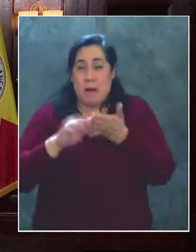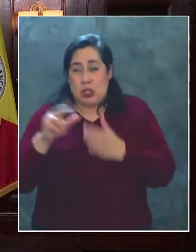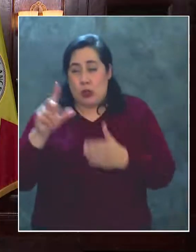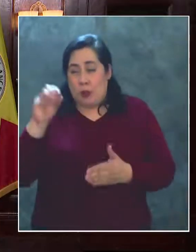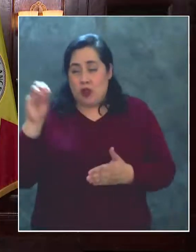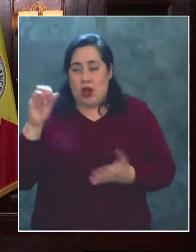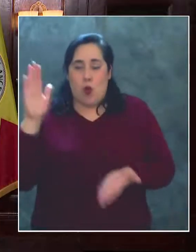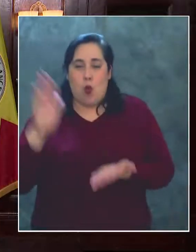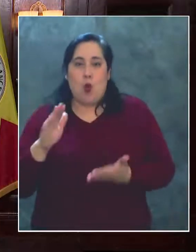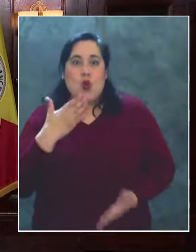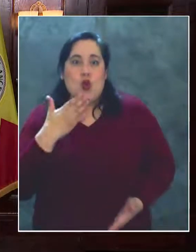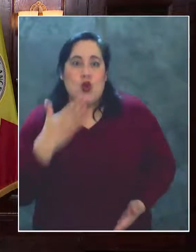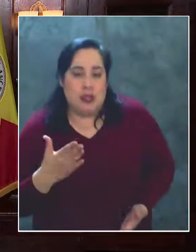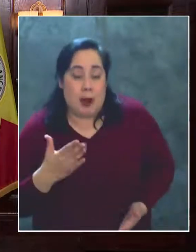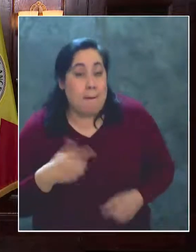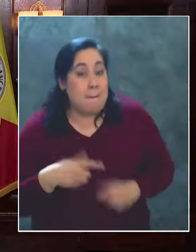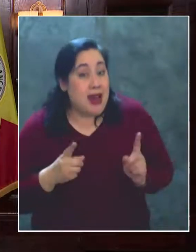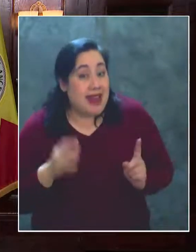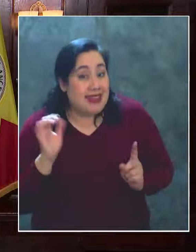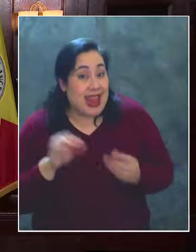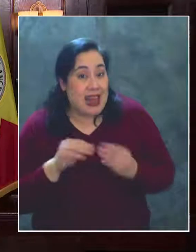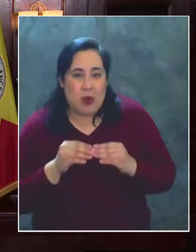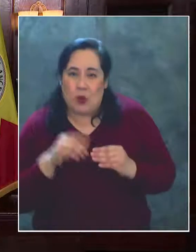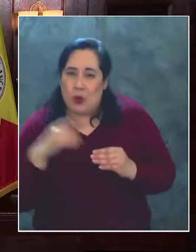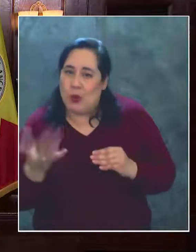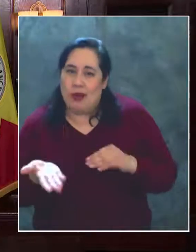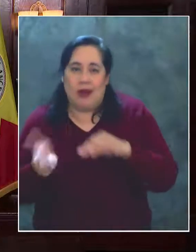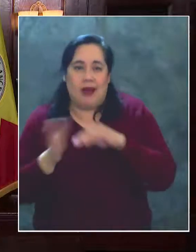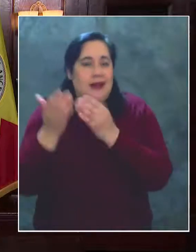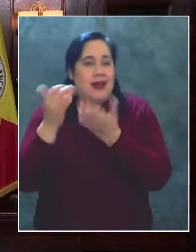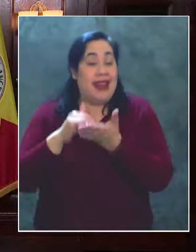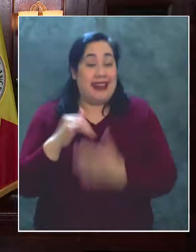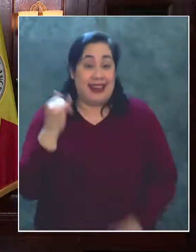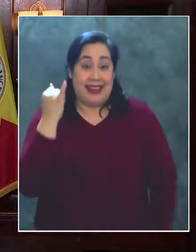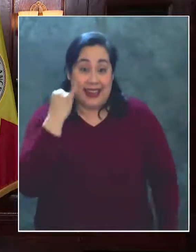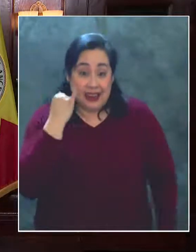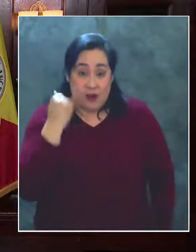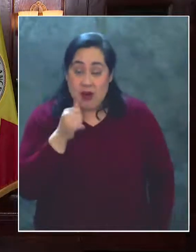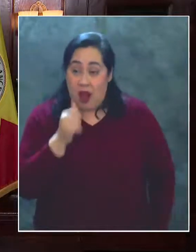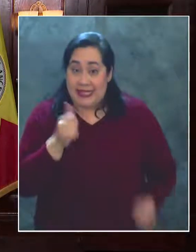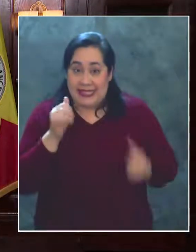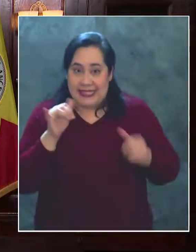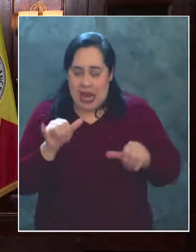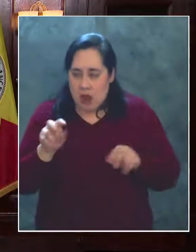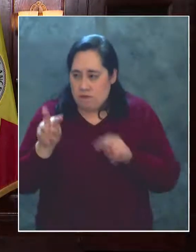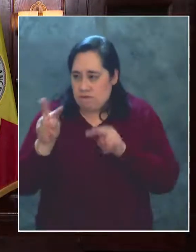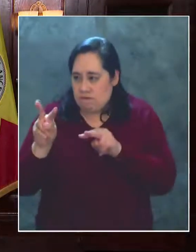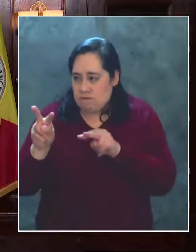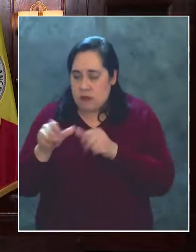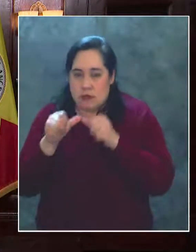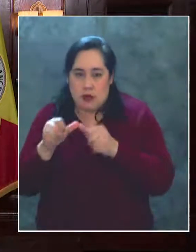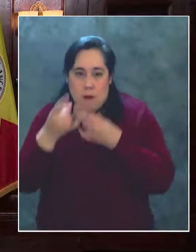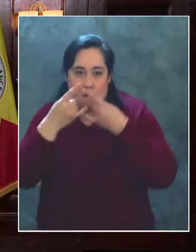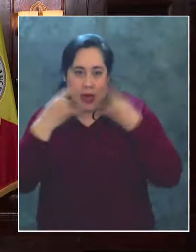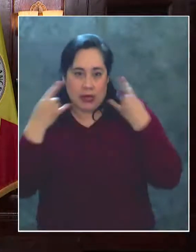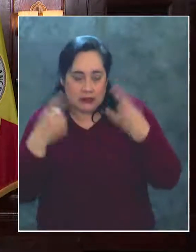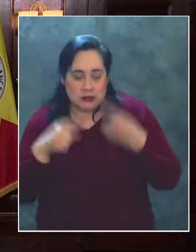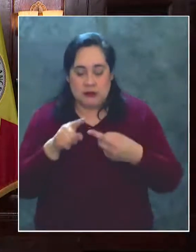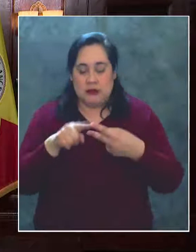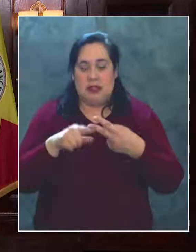BUT I'LL TELL YOU HOW THAT NUMBER GOES UP, IF WE DON'T STAY VIGILANT. IF WE DON'T KEEP WEARING OUR MASKS.